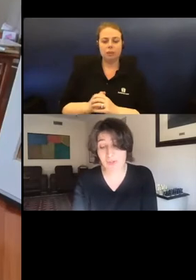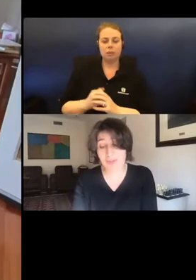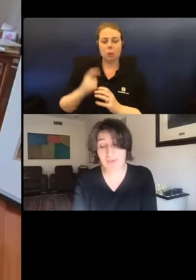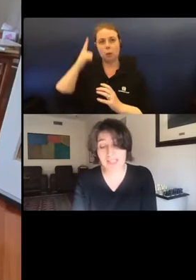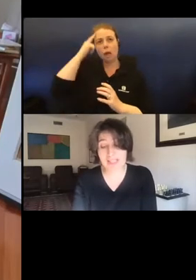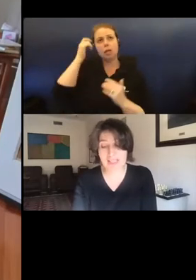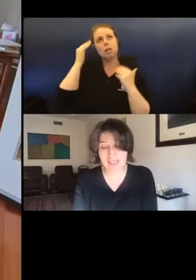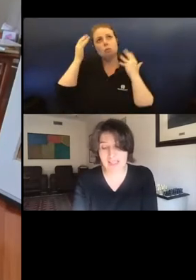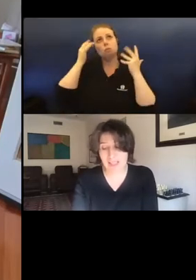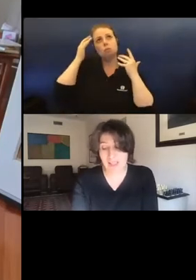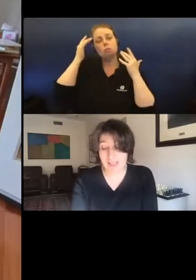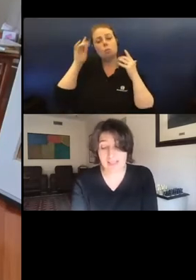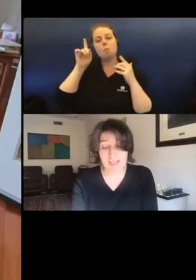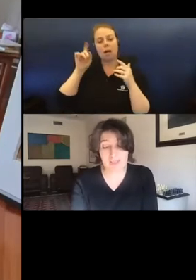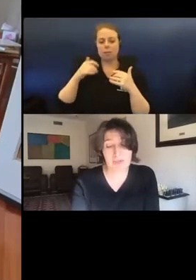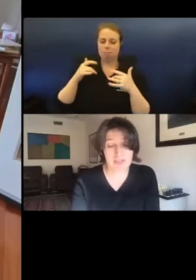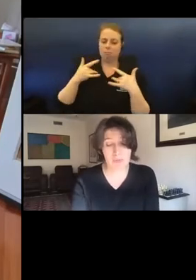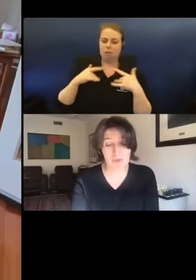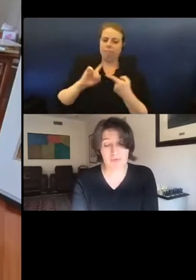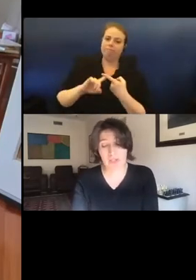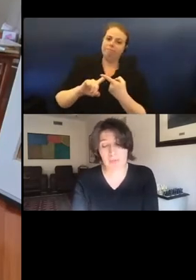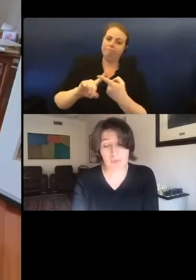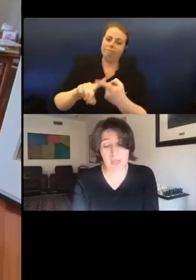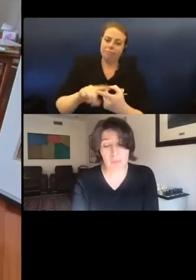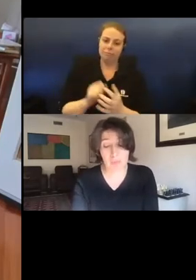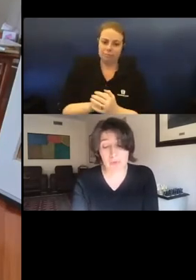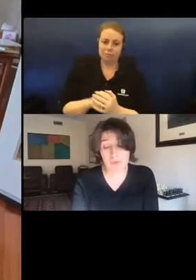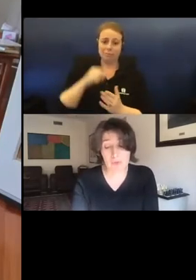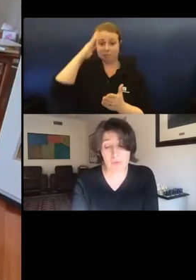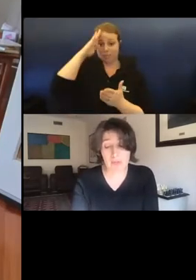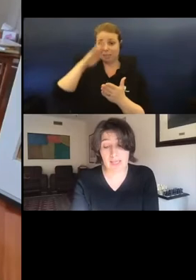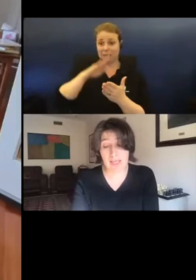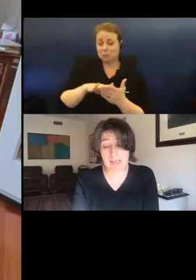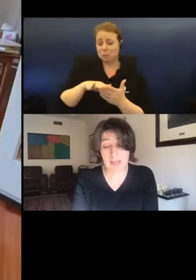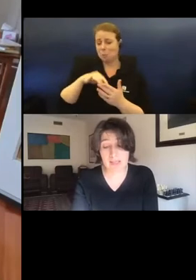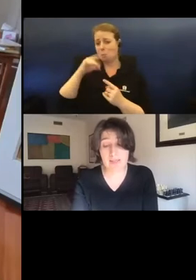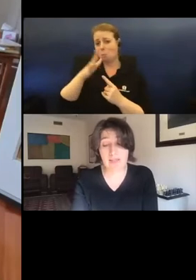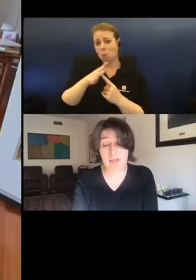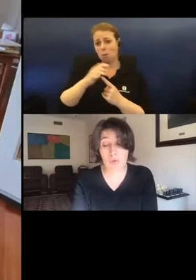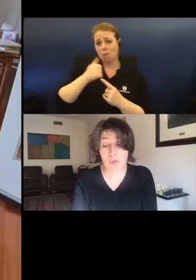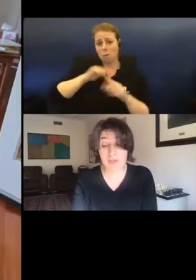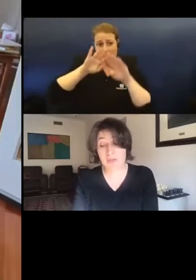to league as an experience this was invaluable to my world view and is in stark contrast to the